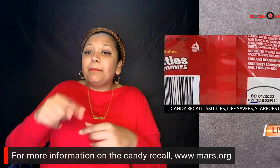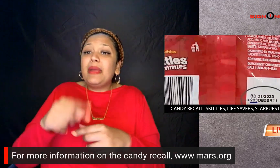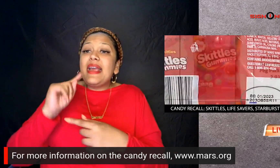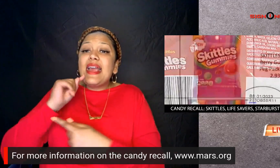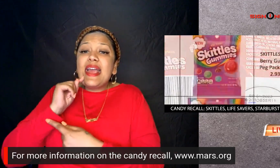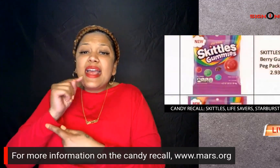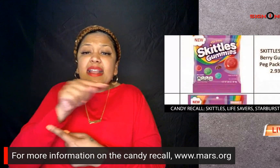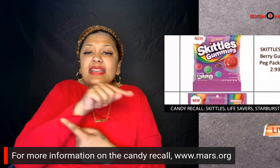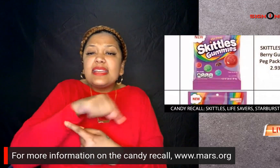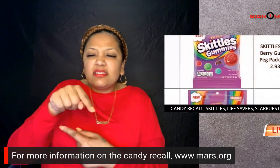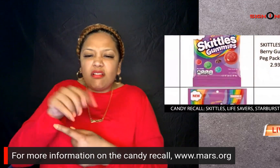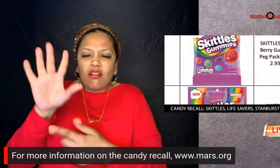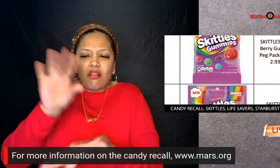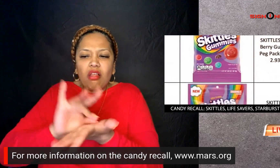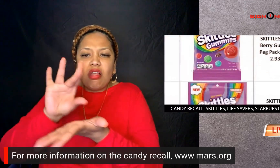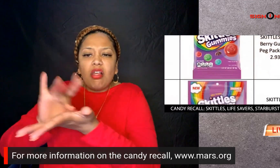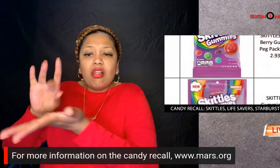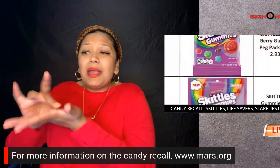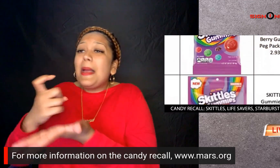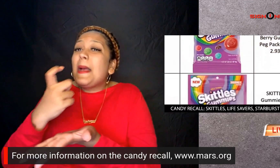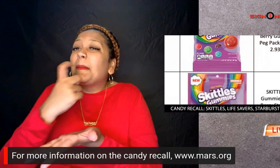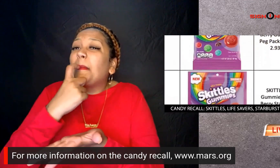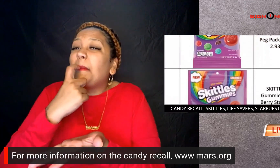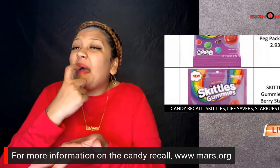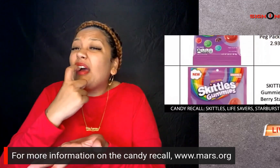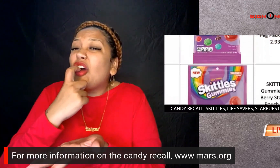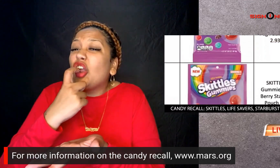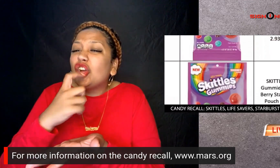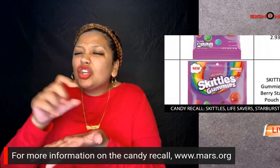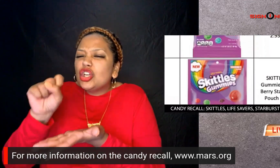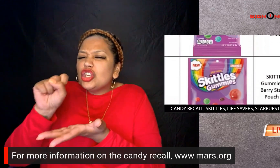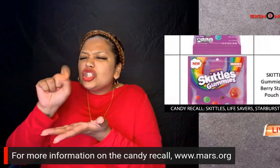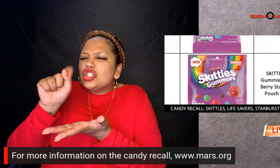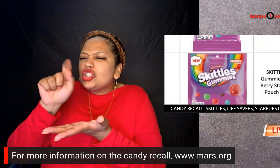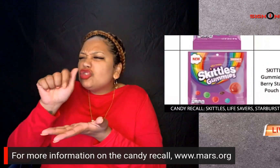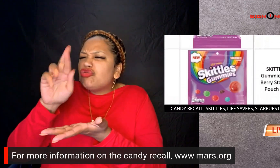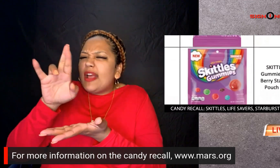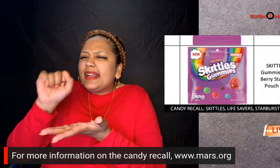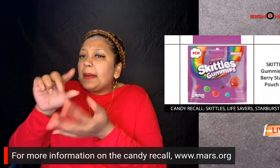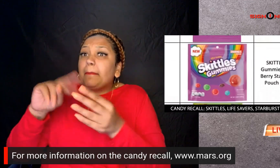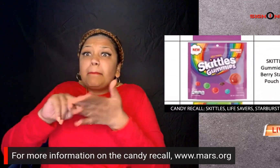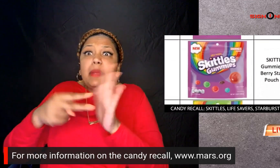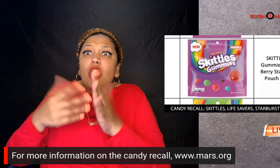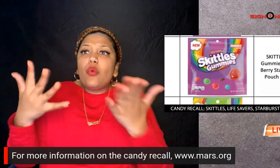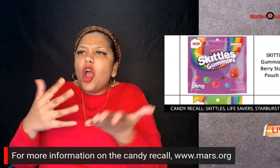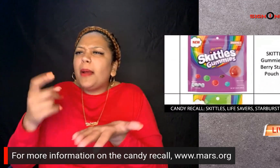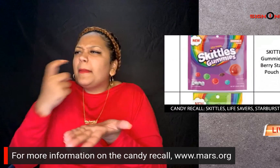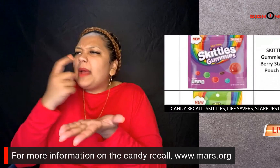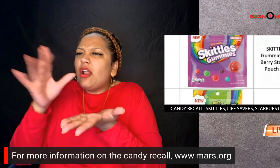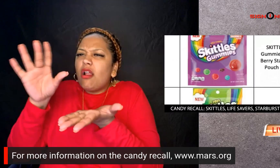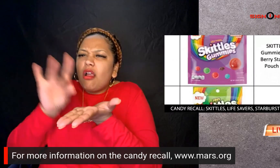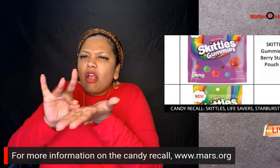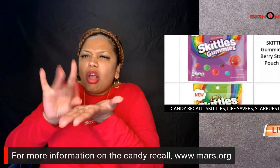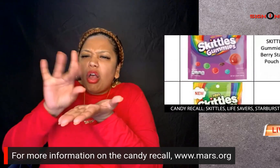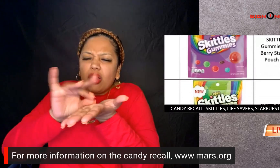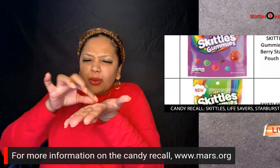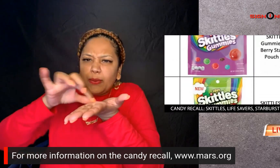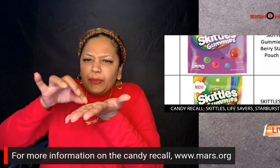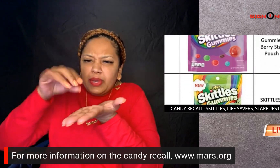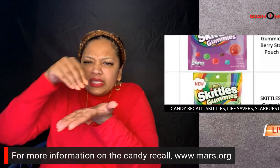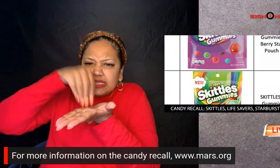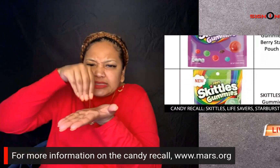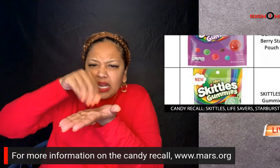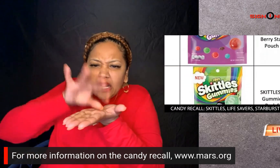Mars Wrigley says there's a chance some of those items might have been contaminated with